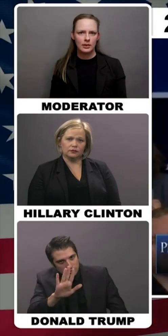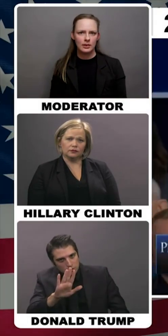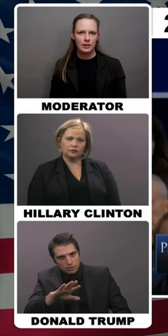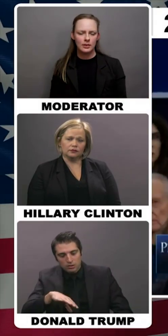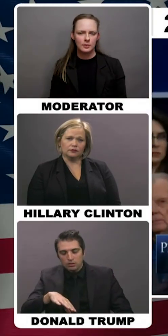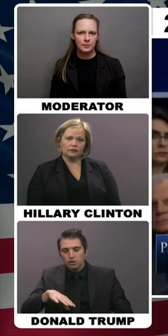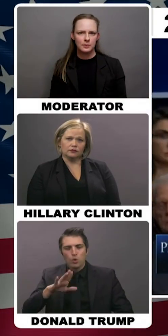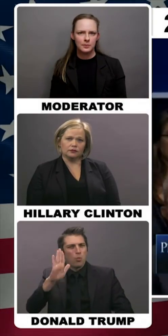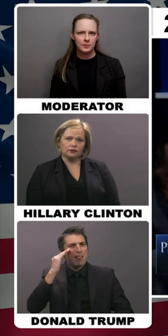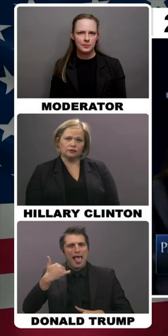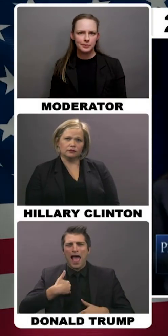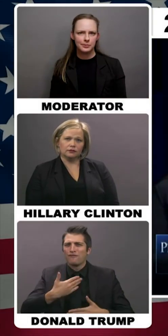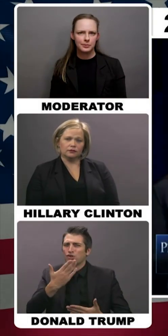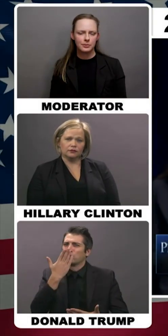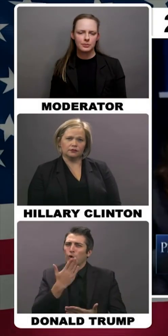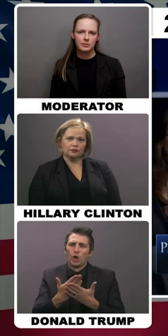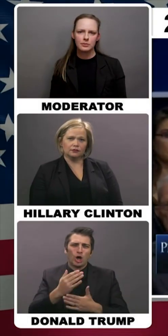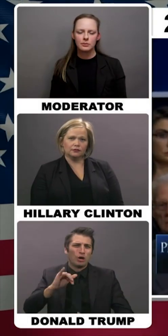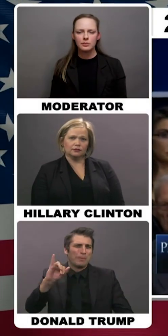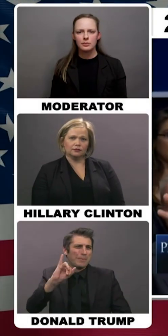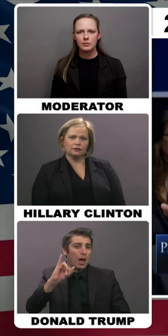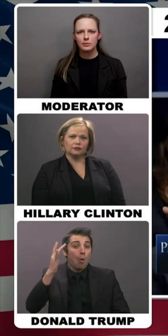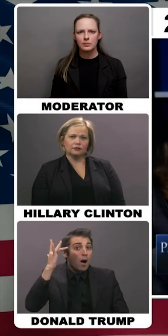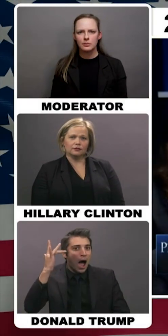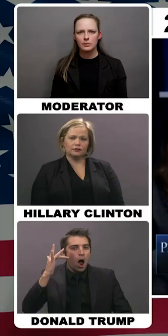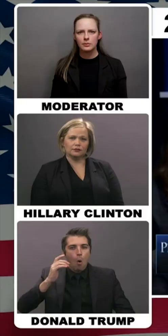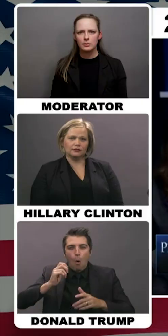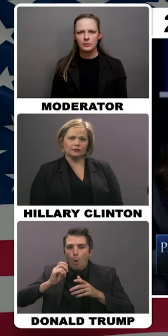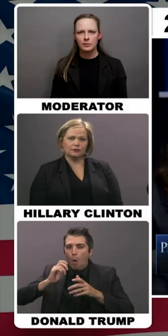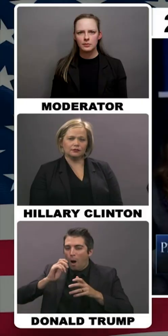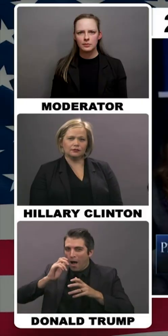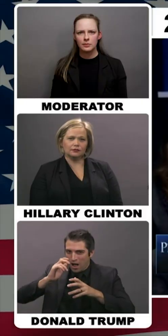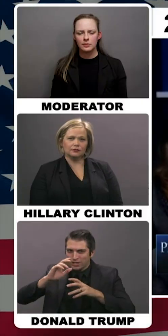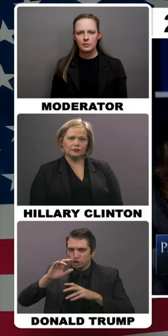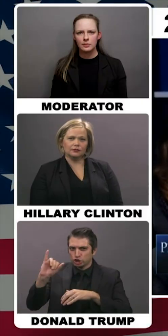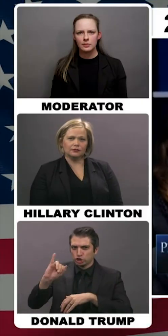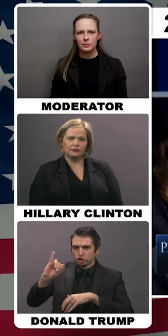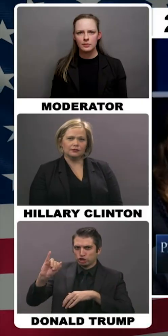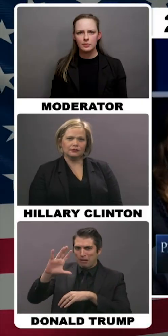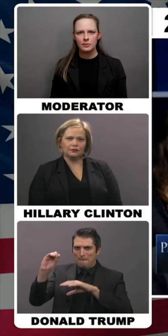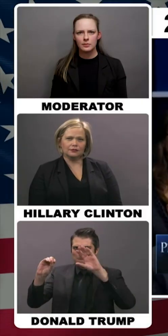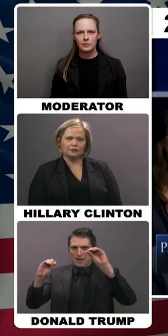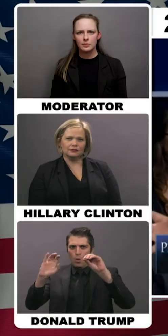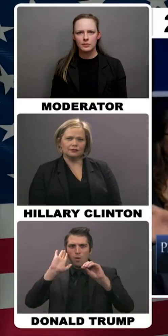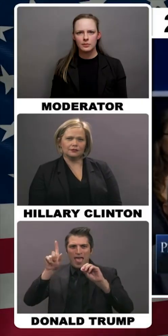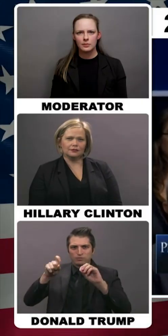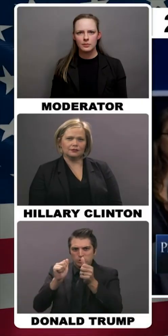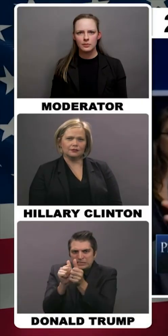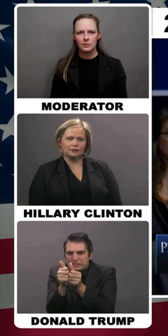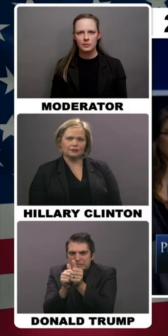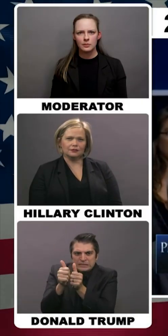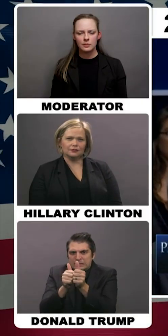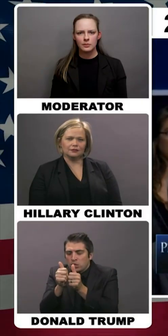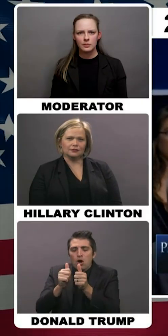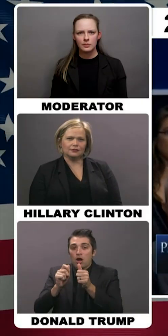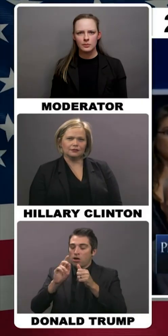because we're gonna have so much competition in the insurance industry once we break out, once we break out the lines and allow the competition to come.